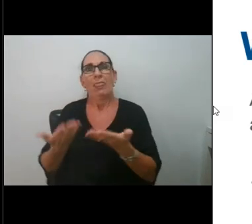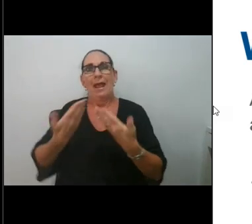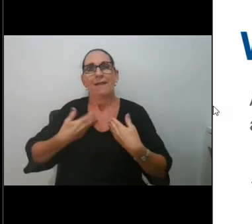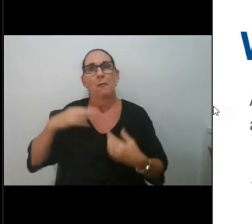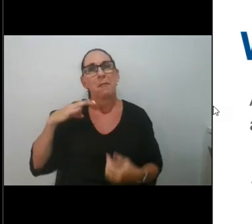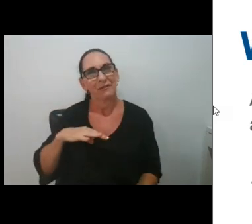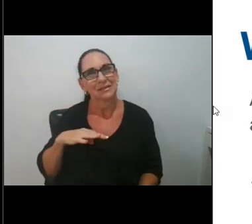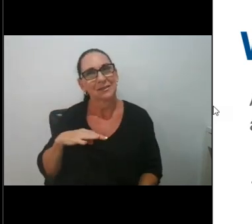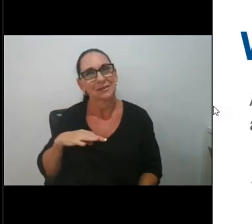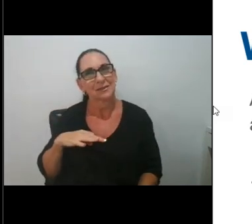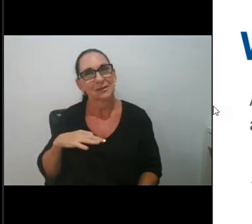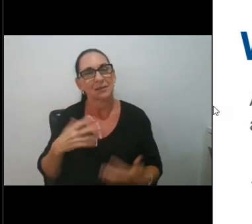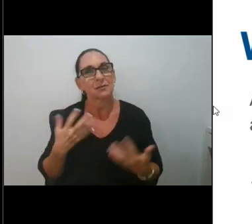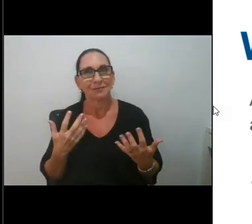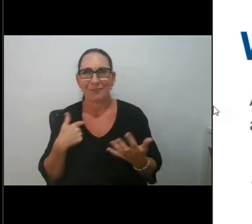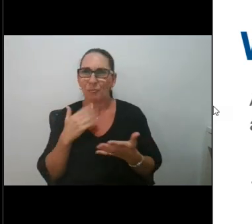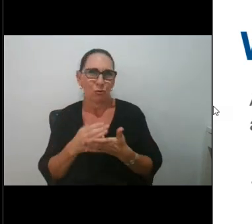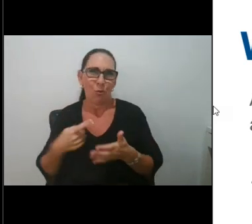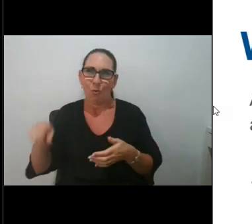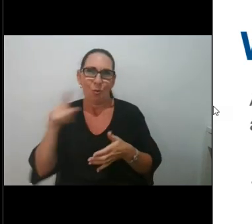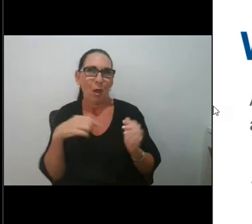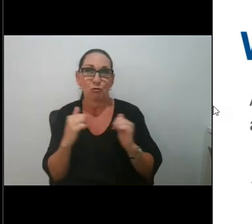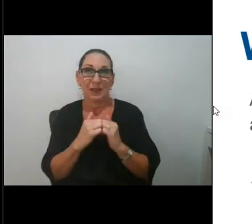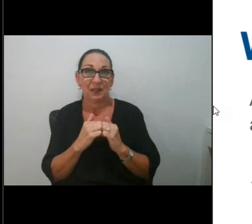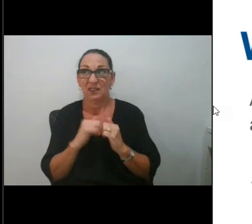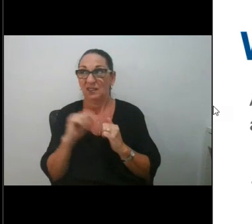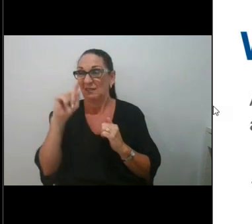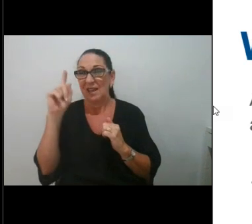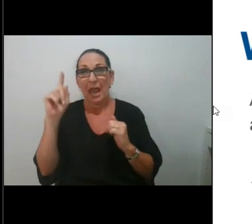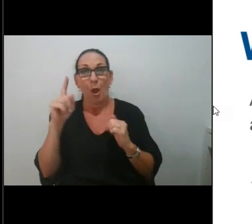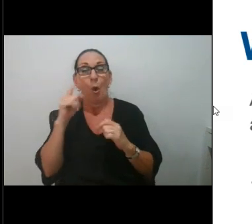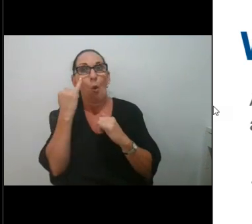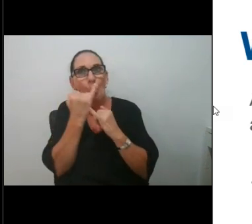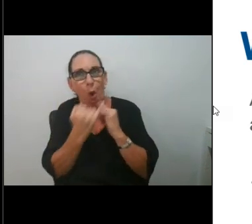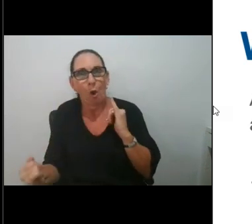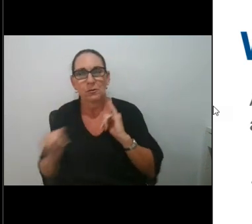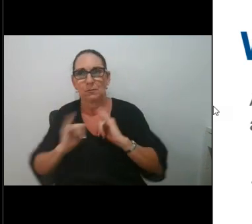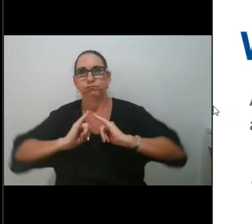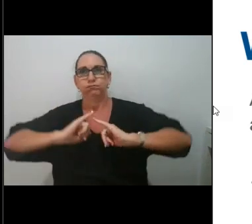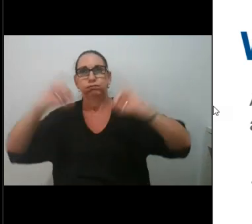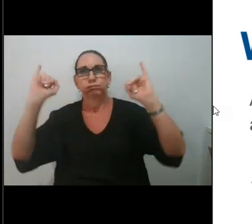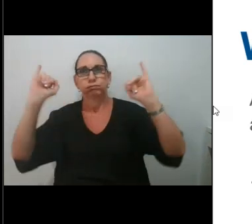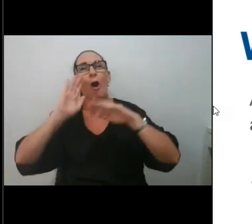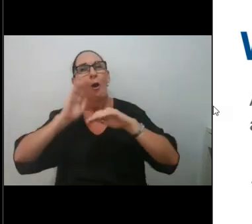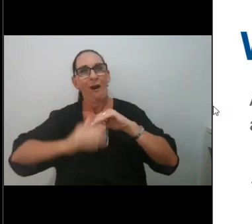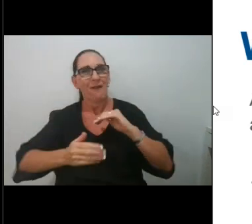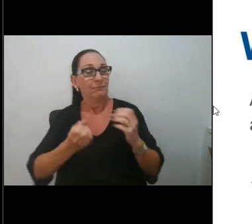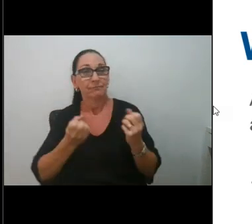um we'd all agree that the housing assistance has probably become now more of a real um underlying